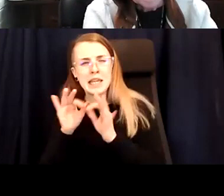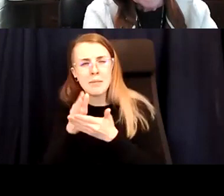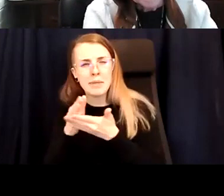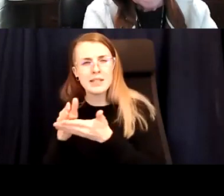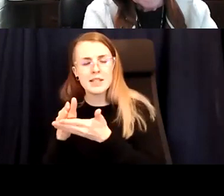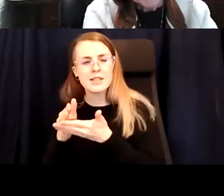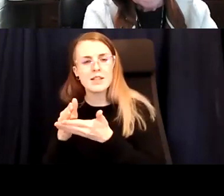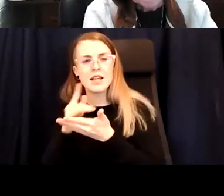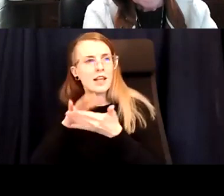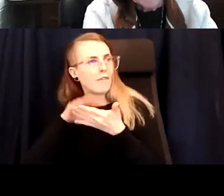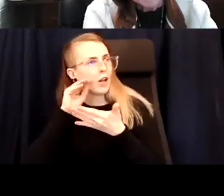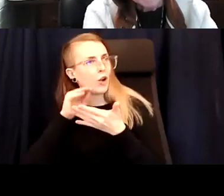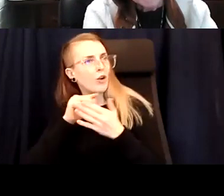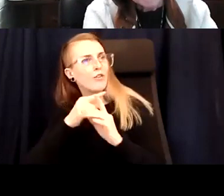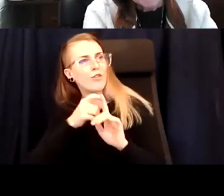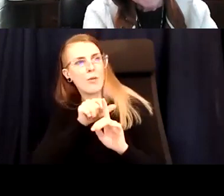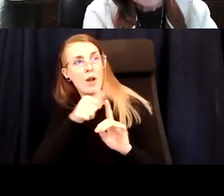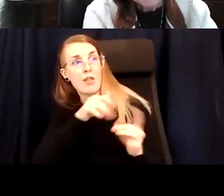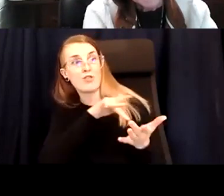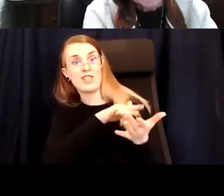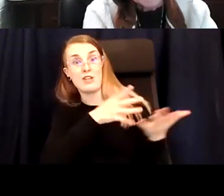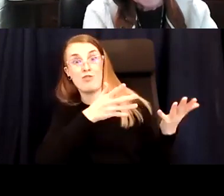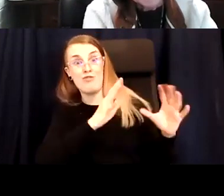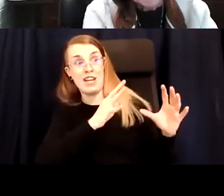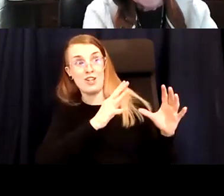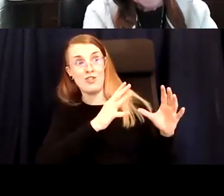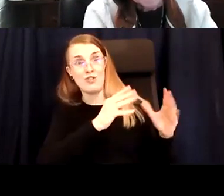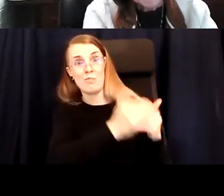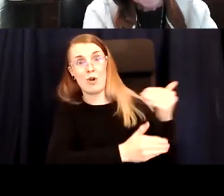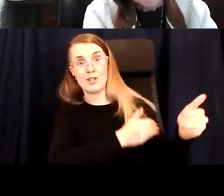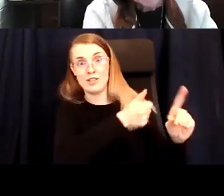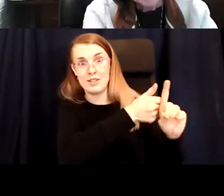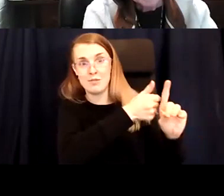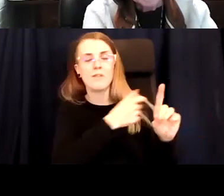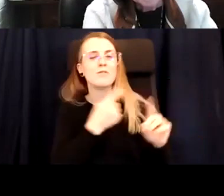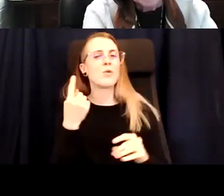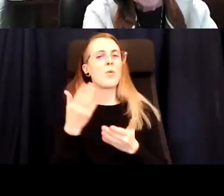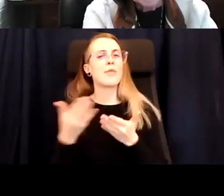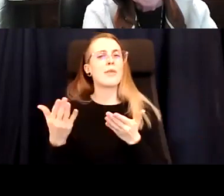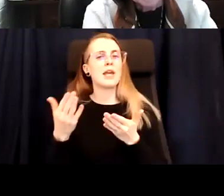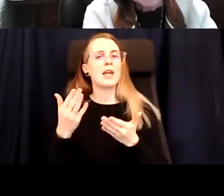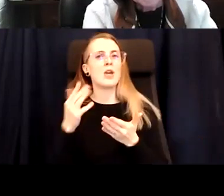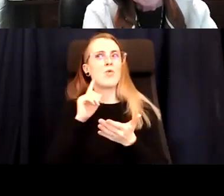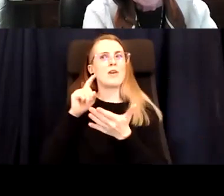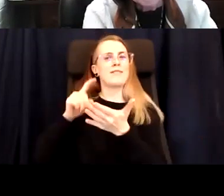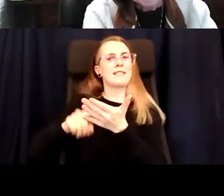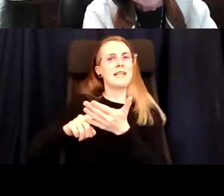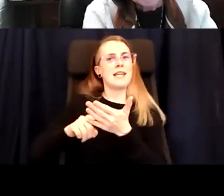from other centers that had already gone through the process. So one of the things that we really have seen and really appreciated is that the centers,